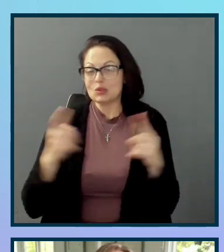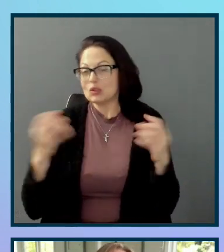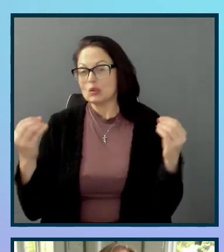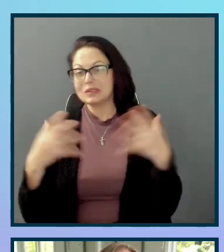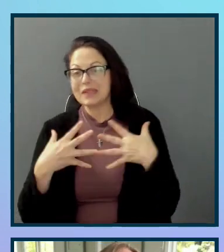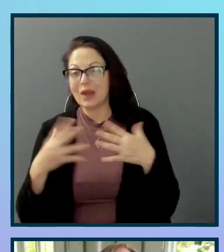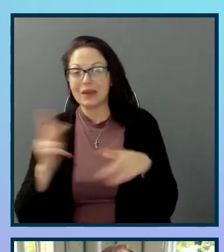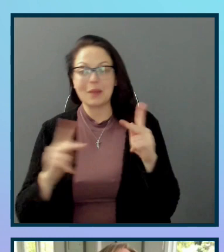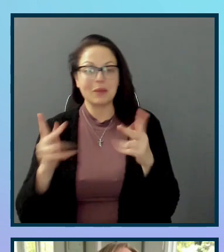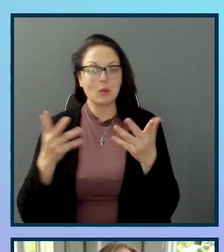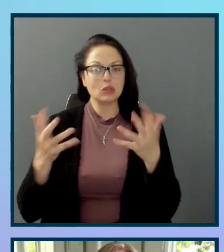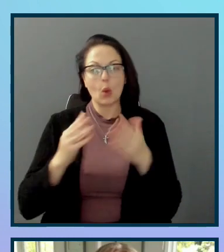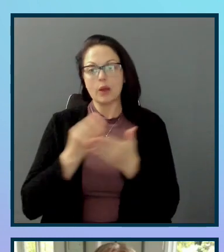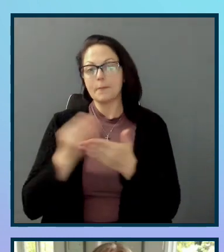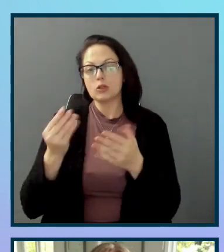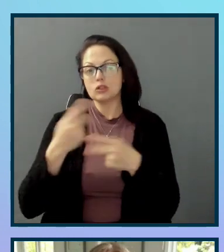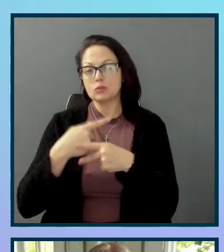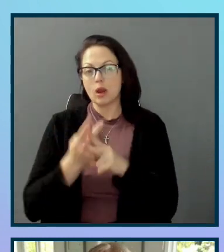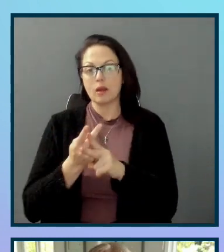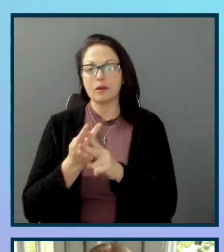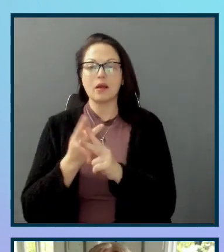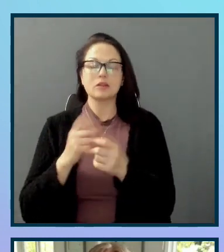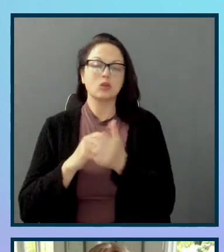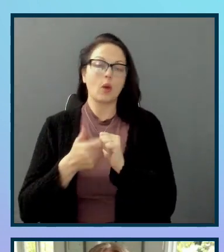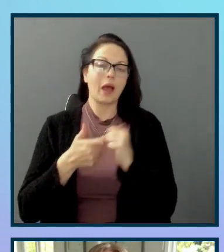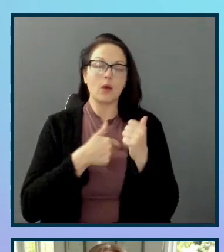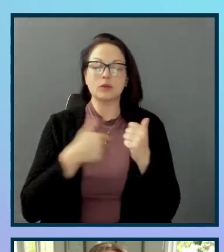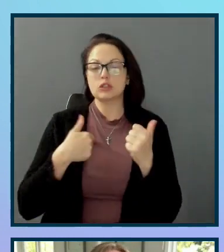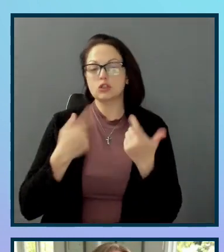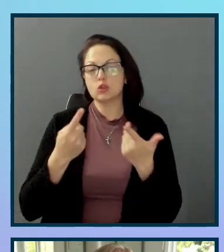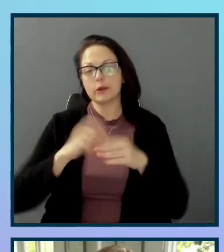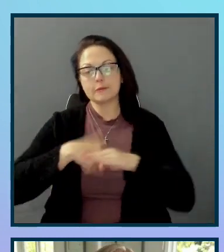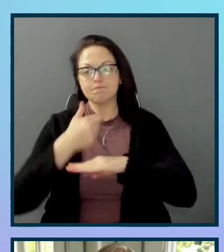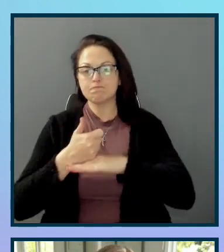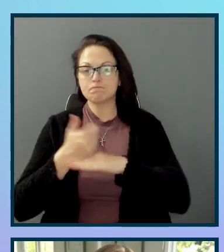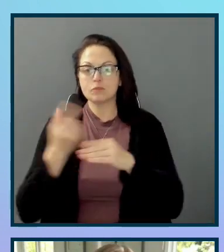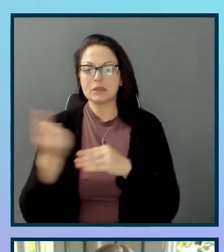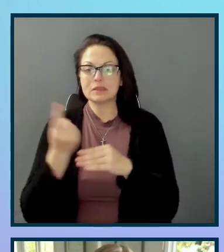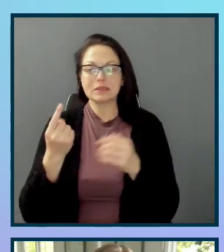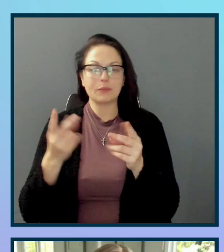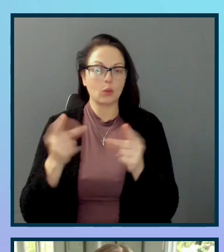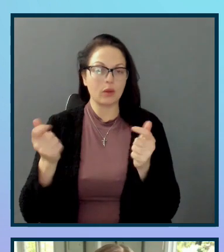So how do we roll out something quickly? So here we go, we pivot our scene like that.